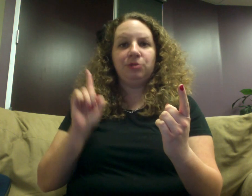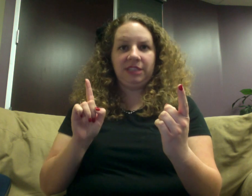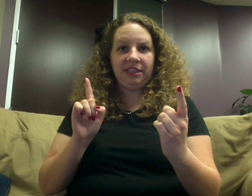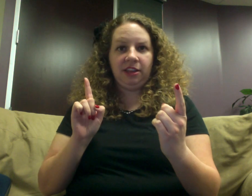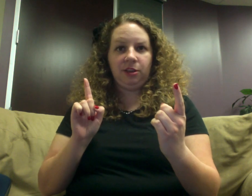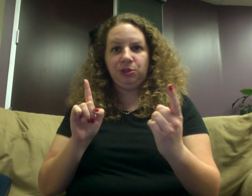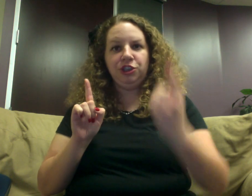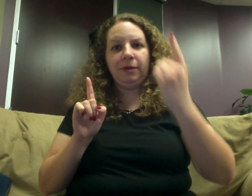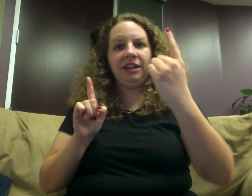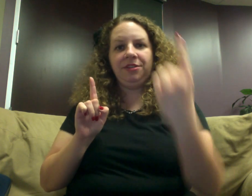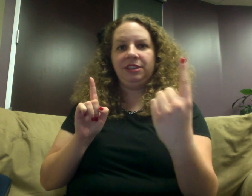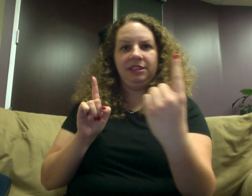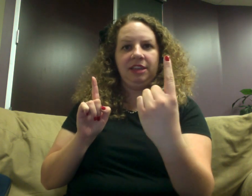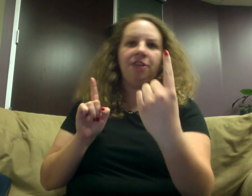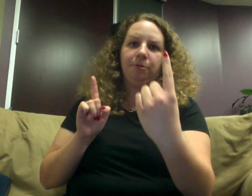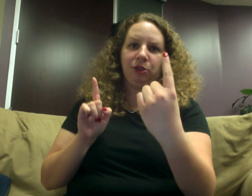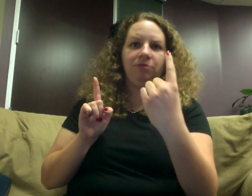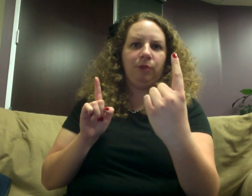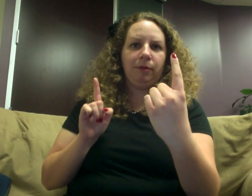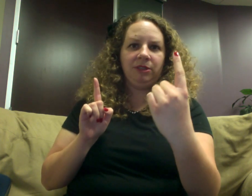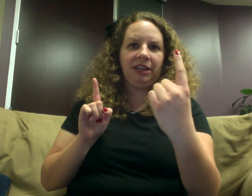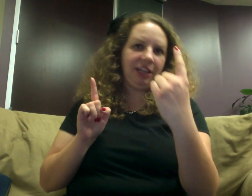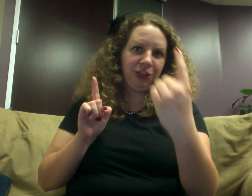is going to stay closest to your body and this is the other person, representing you